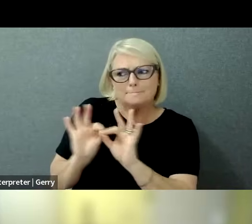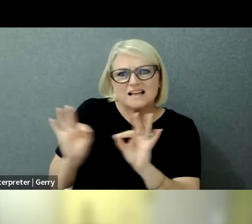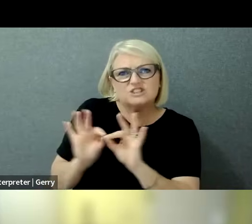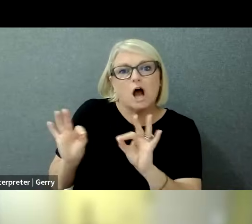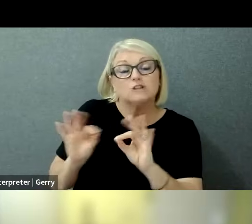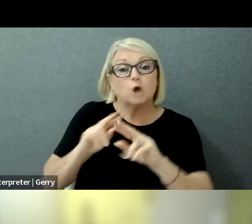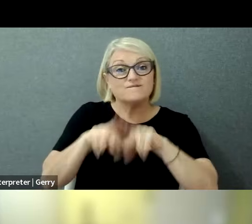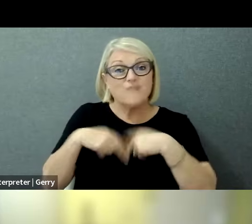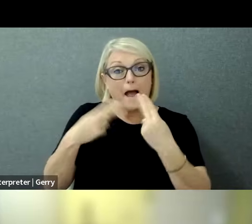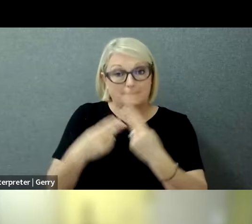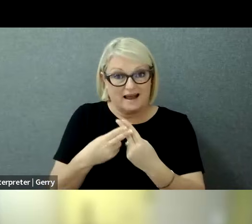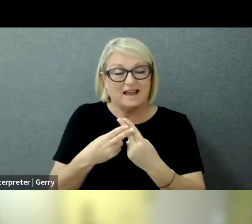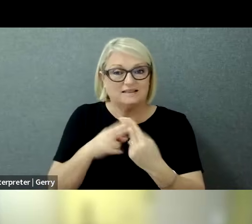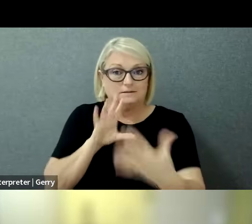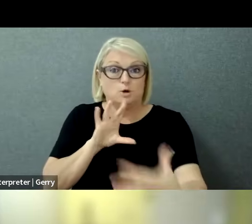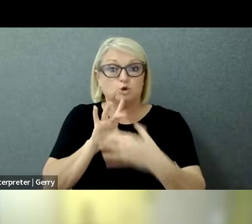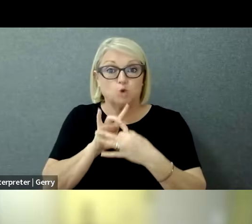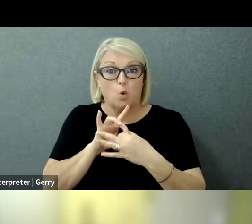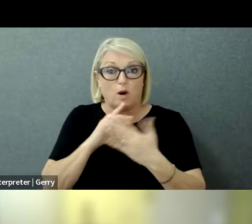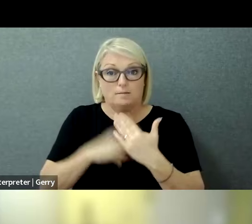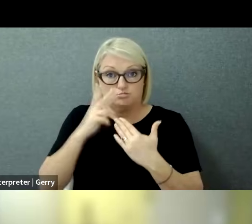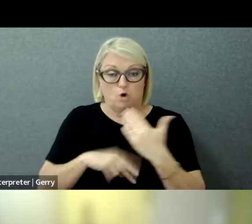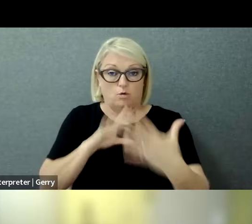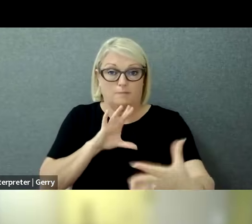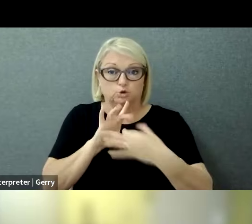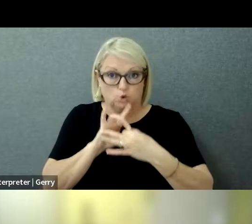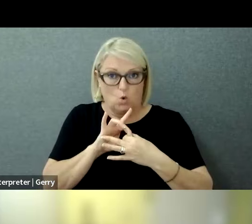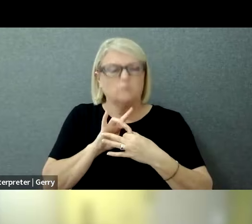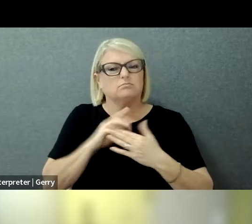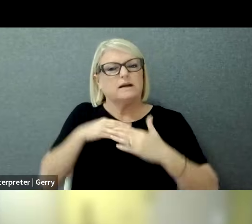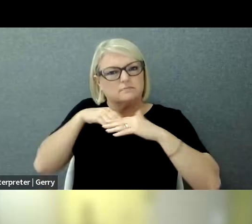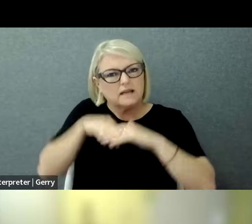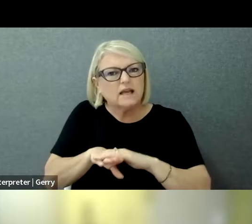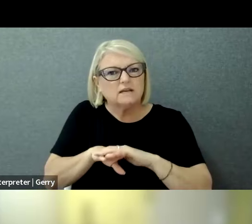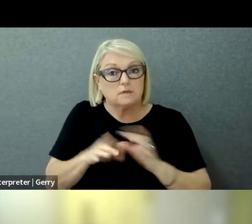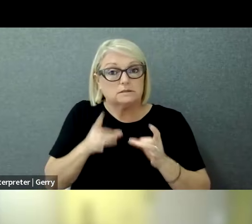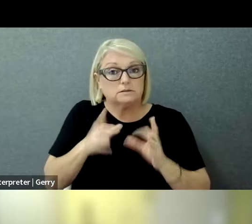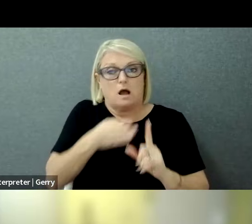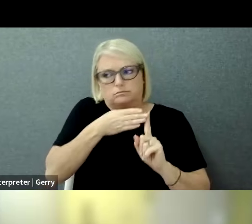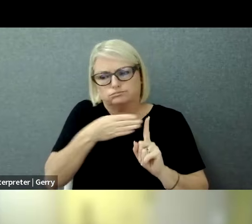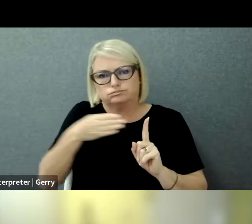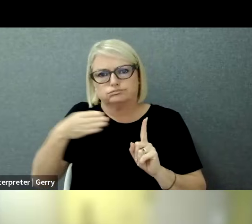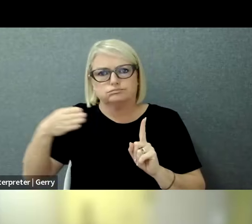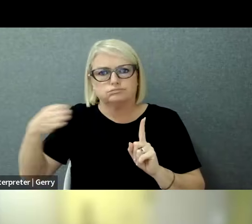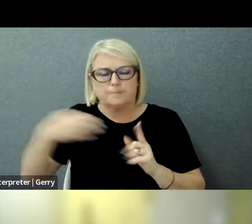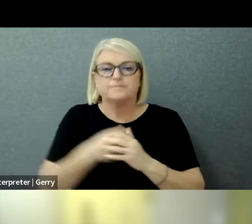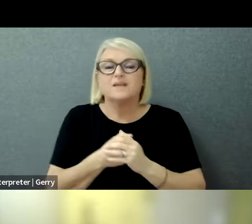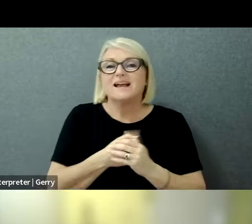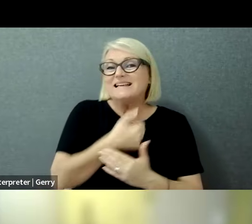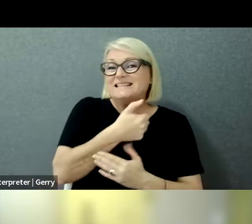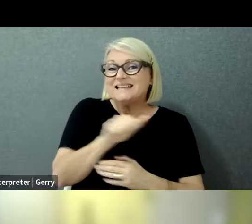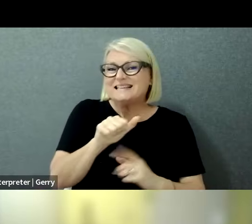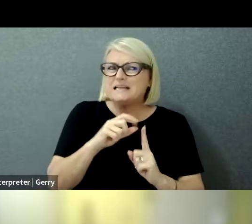entered the program around 56% of the families reported that they felt comfortable in accessing